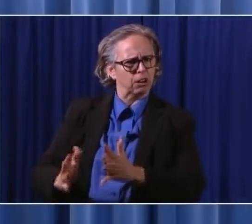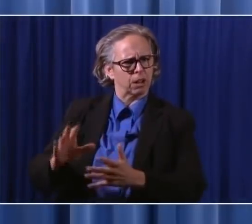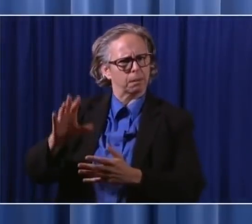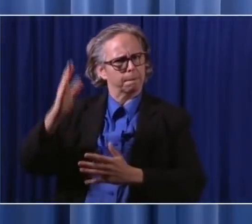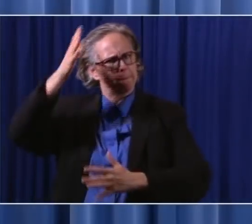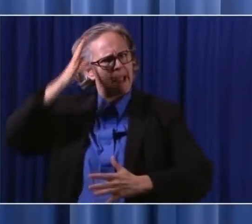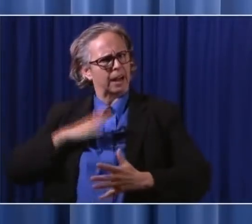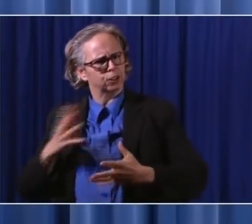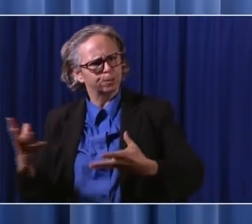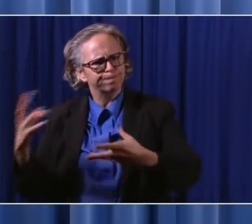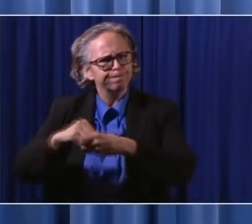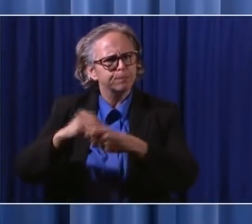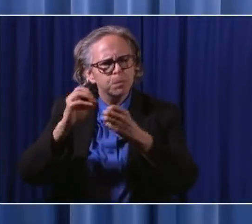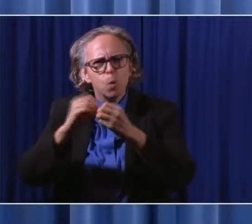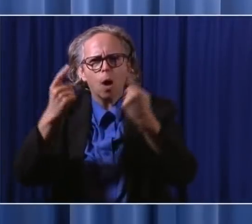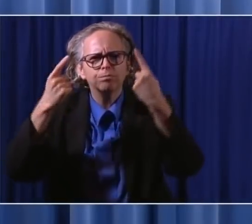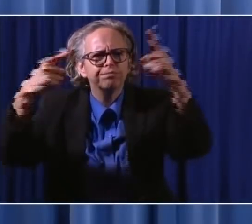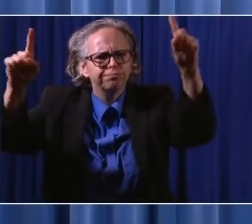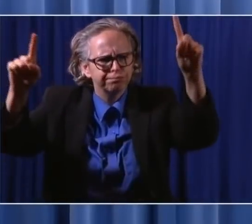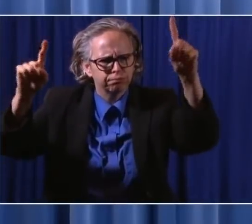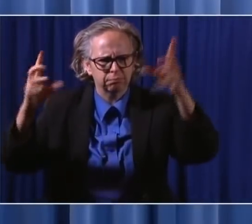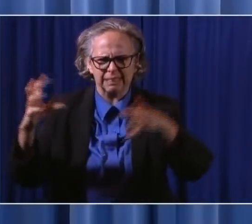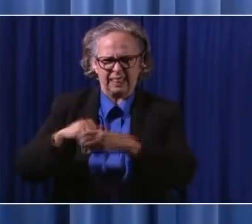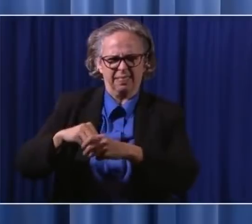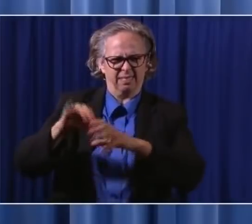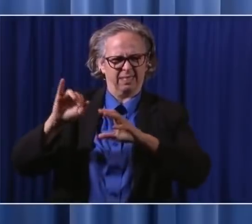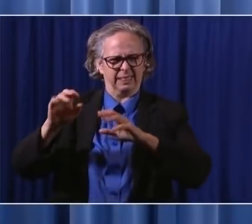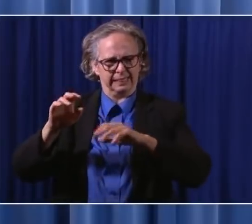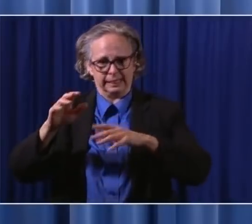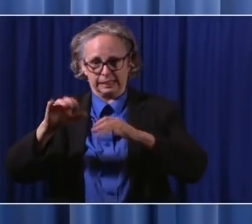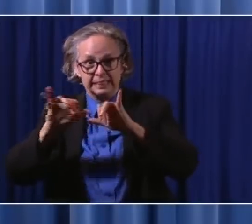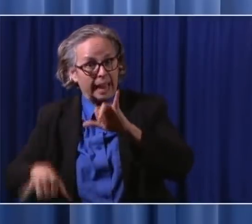THE SPRINGFIELD NEWS ON SPOTLIGHT AND CAMPUS GROUP CALLED MEN OF CLARK STATE AND THEIR GOALS ARE TO INCREASE THE SUCCESS FOR AFRICAN-AMERICAN